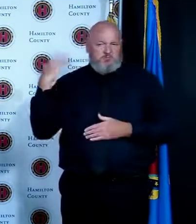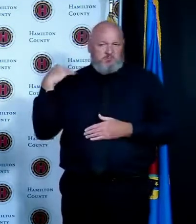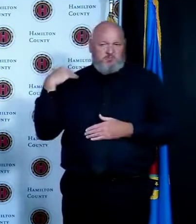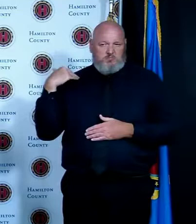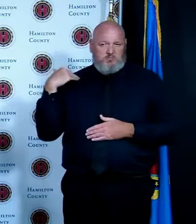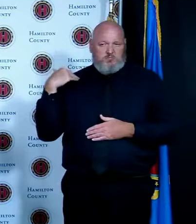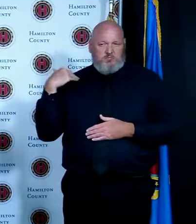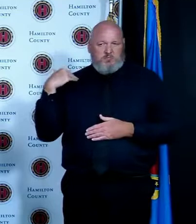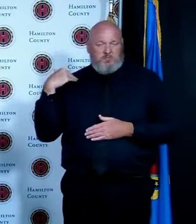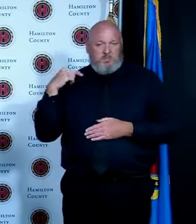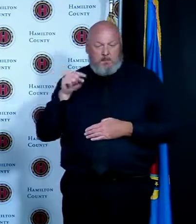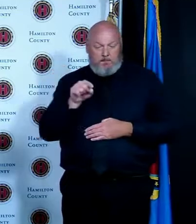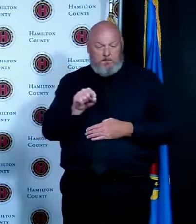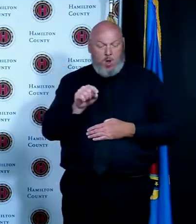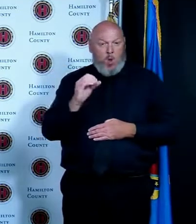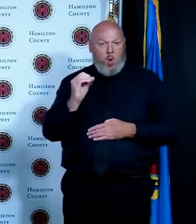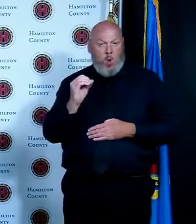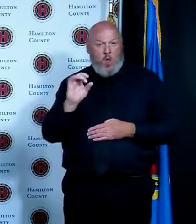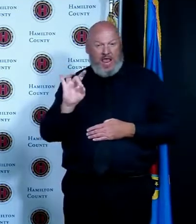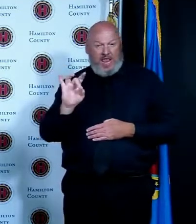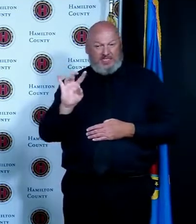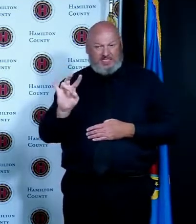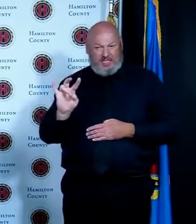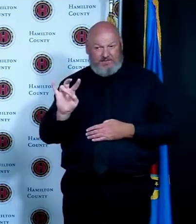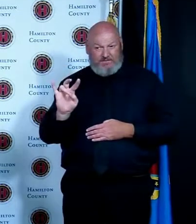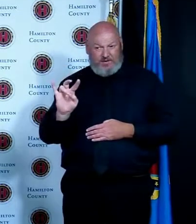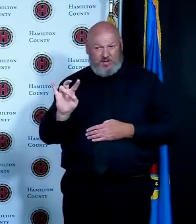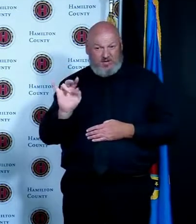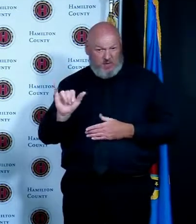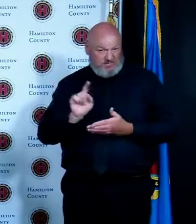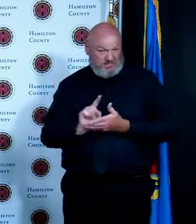up and go down as time as time goes on Commissioner